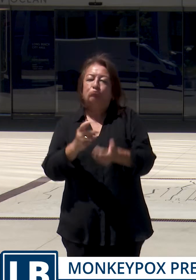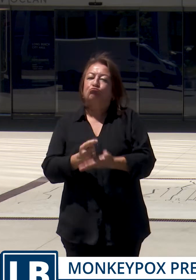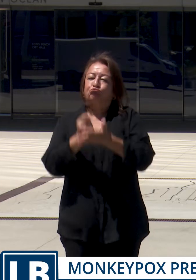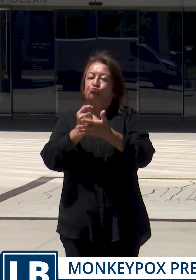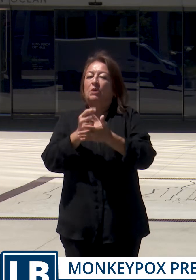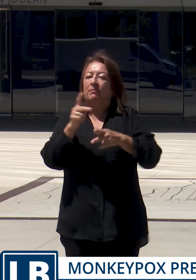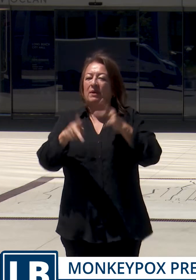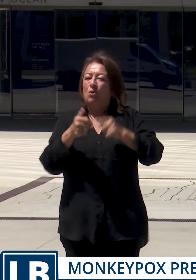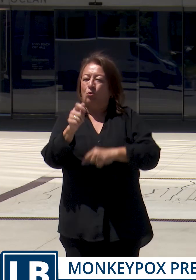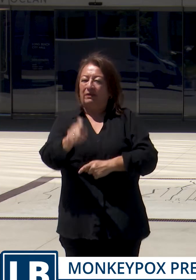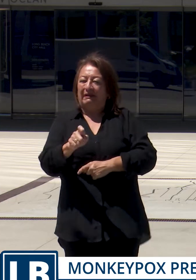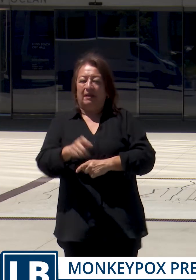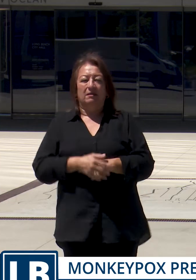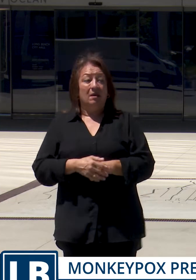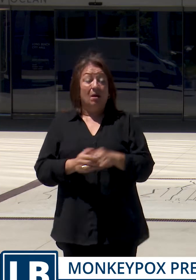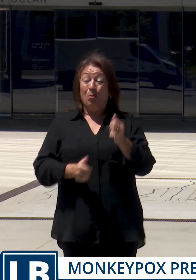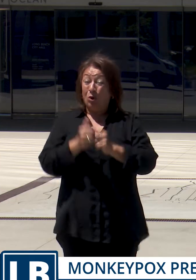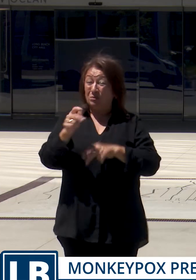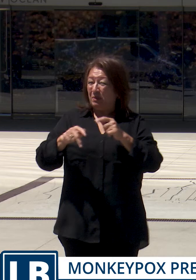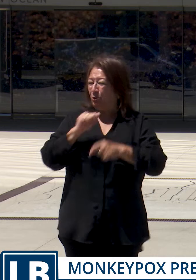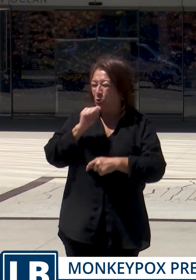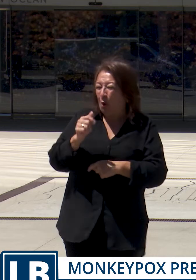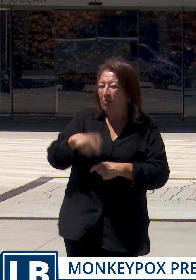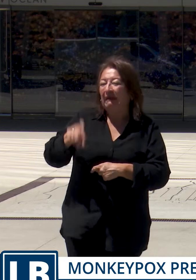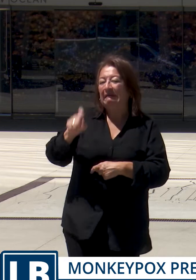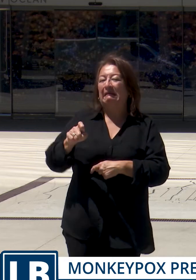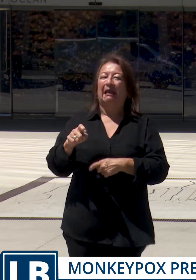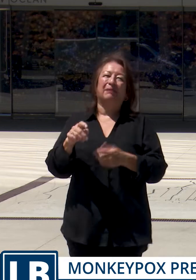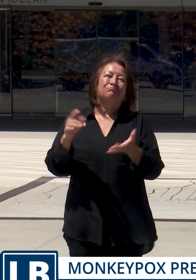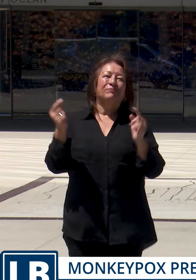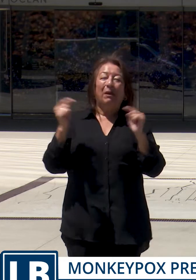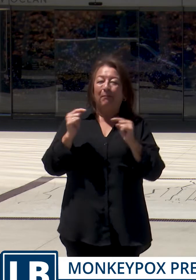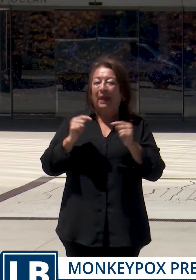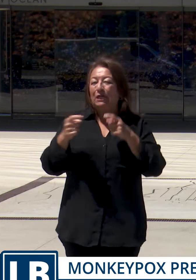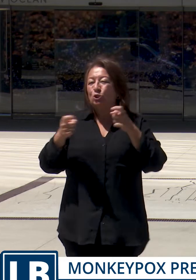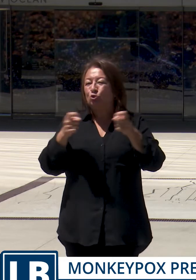but most people don't they need like pain control they need to make sure that they're well hydrated